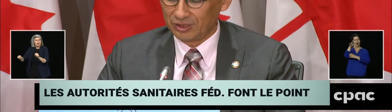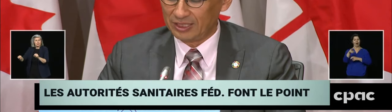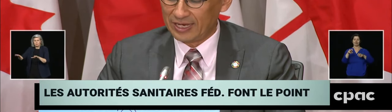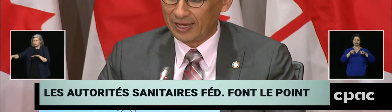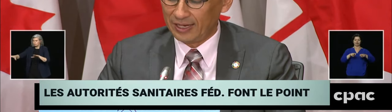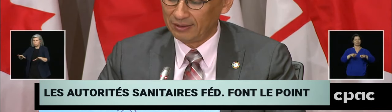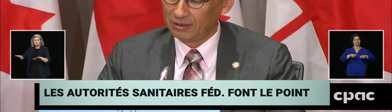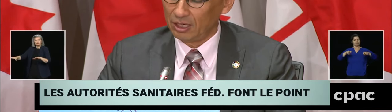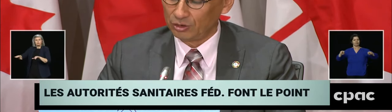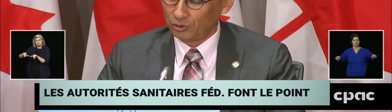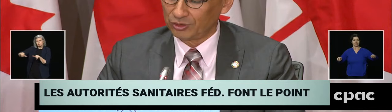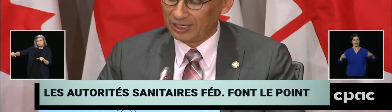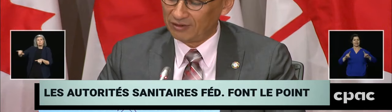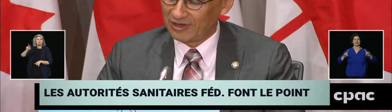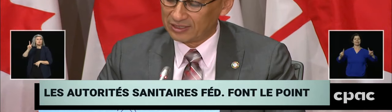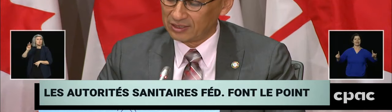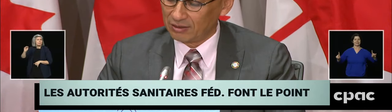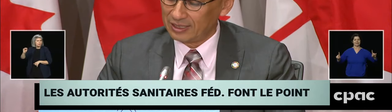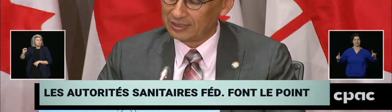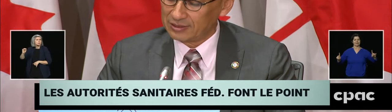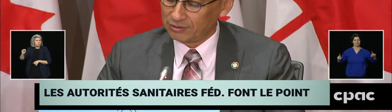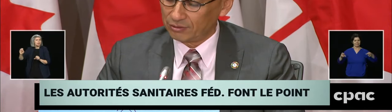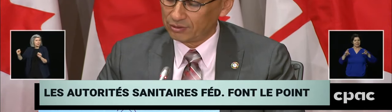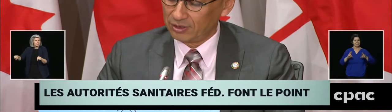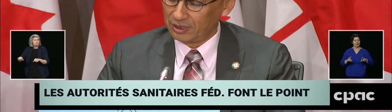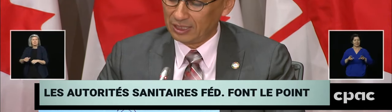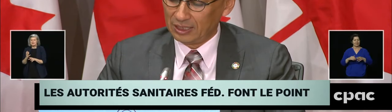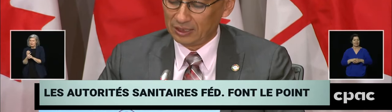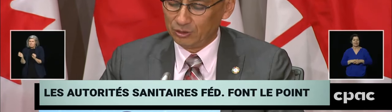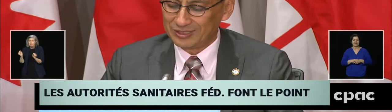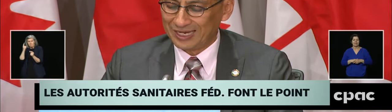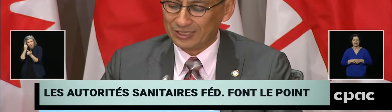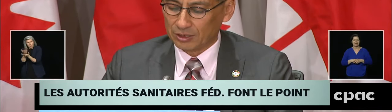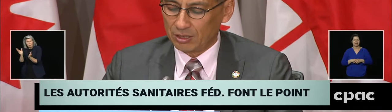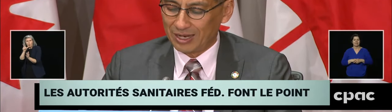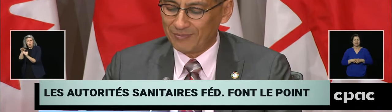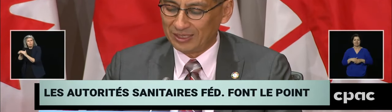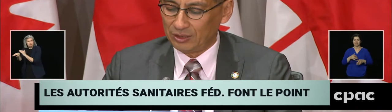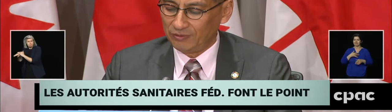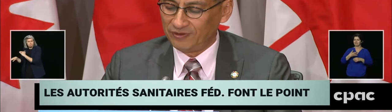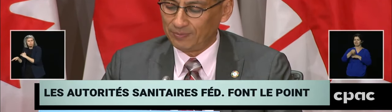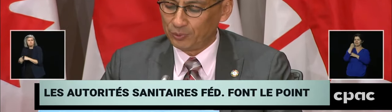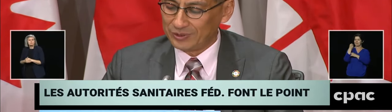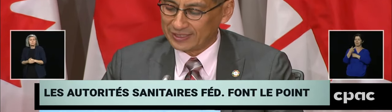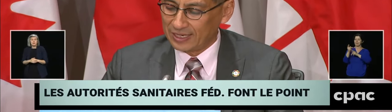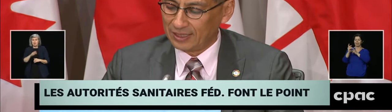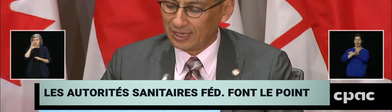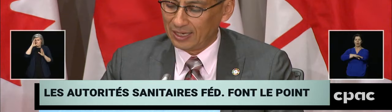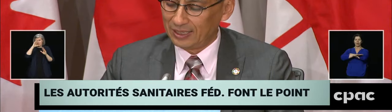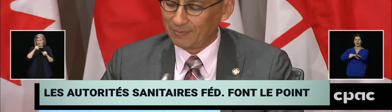DINE SAFELY AT LEAST 2 METERS